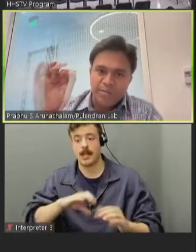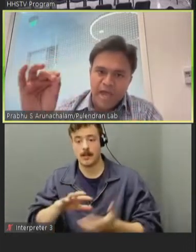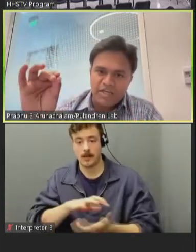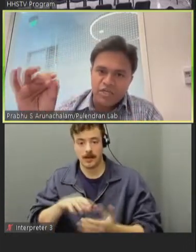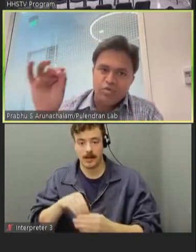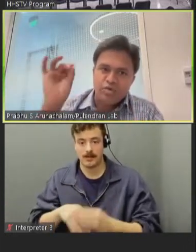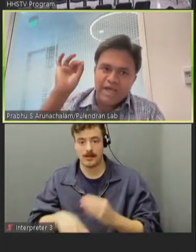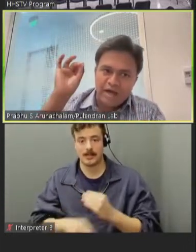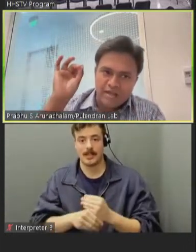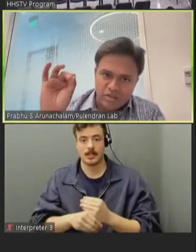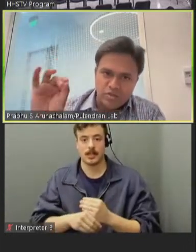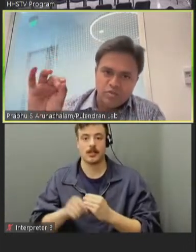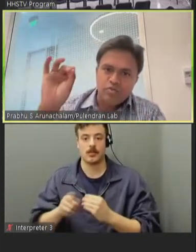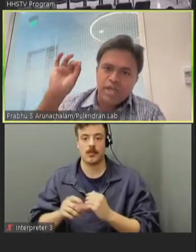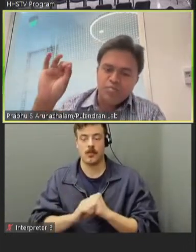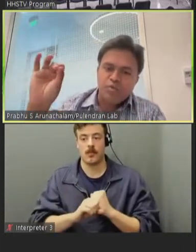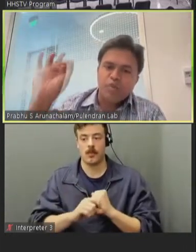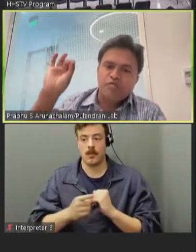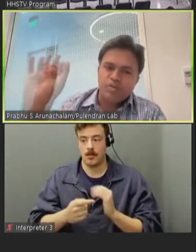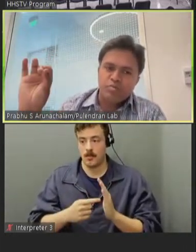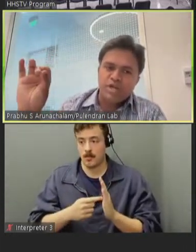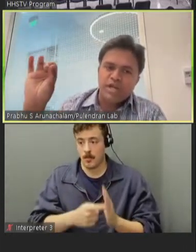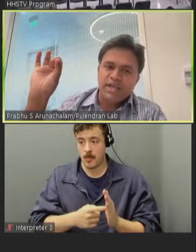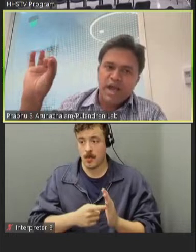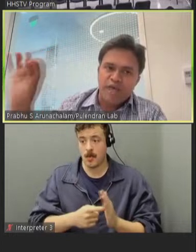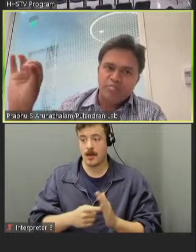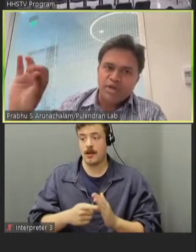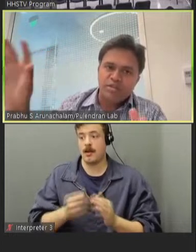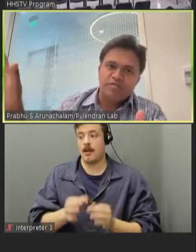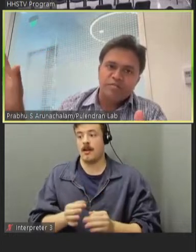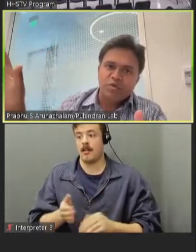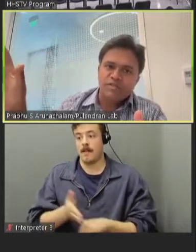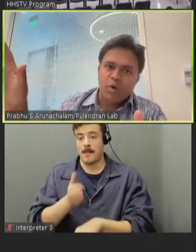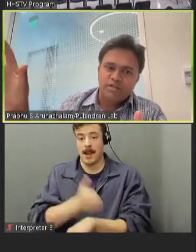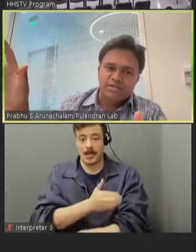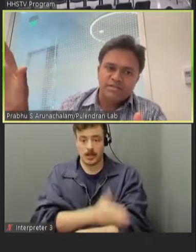the magnitude to improve durability and breadth of immune responses?